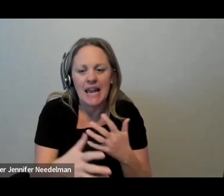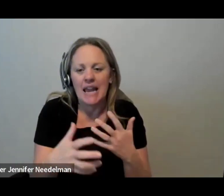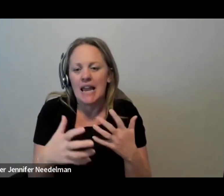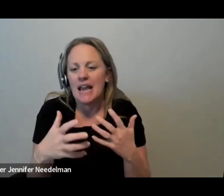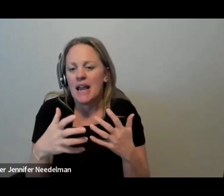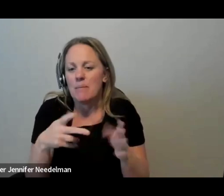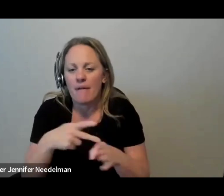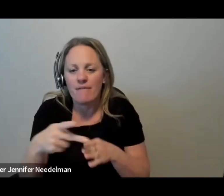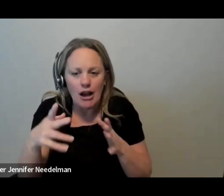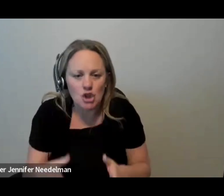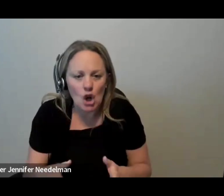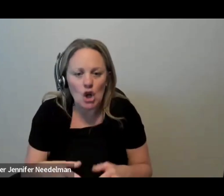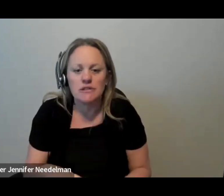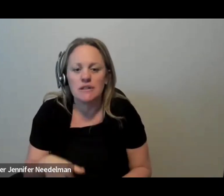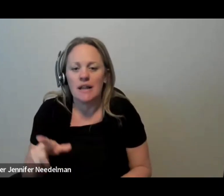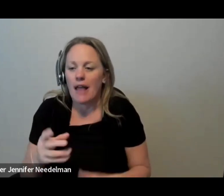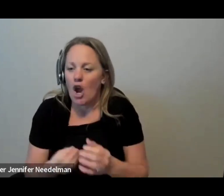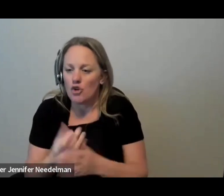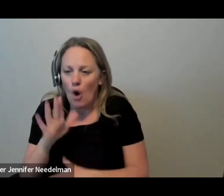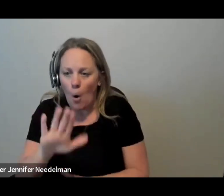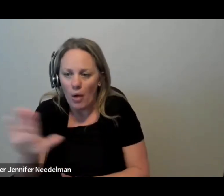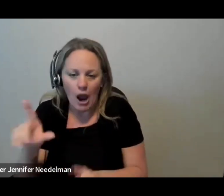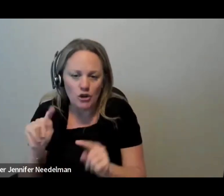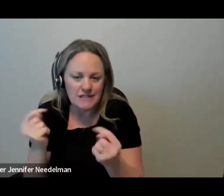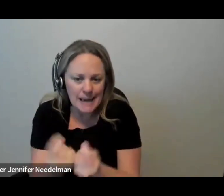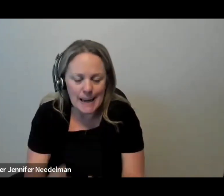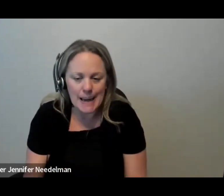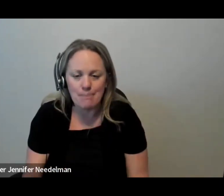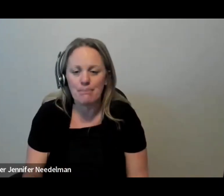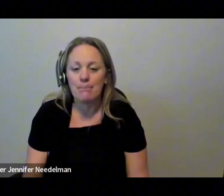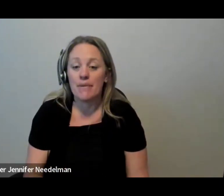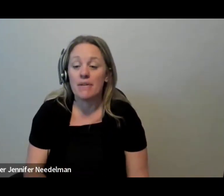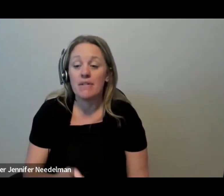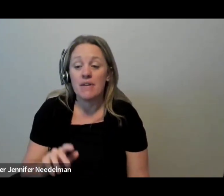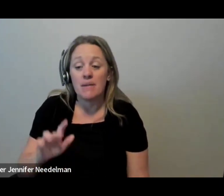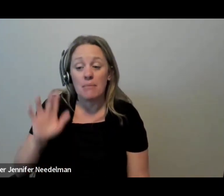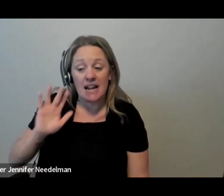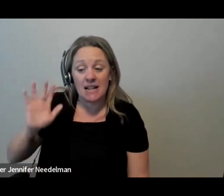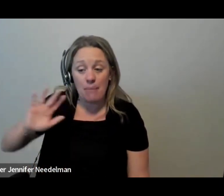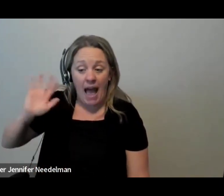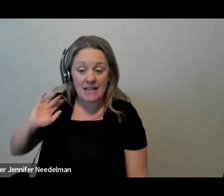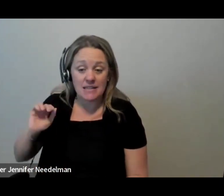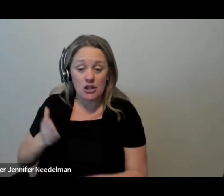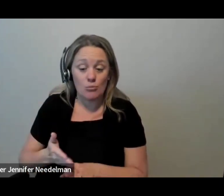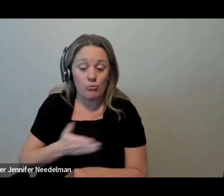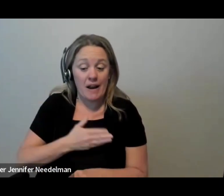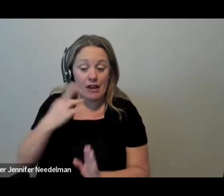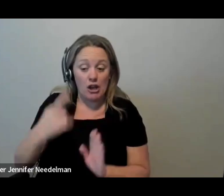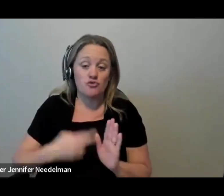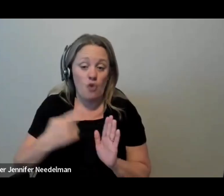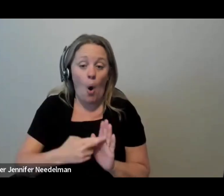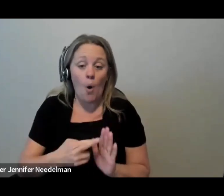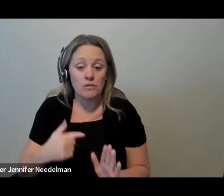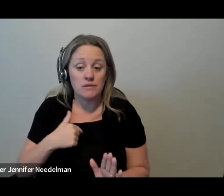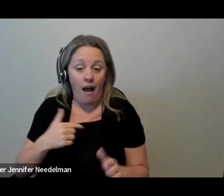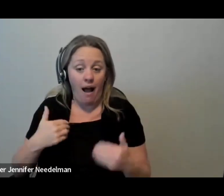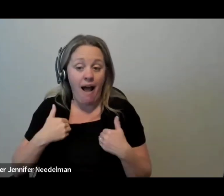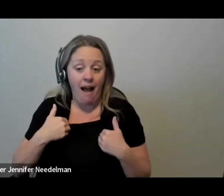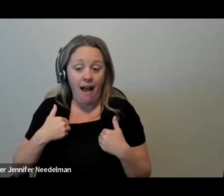and addressing their issues with proactivity. But in the past, in previous roles, I've, I've had like,